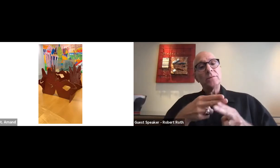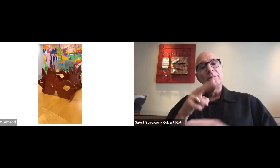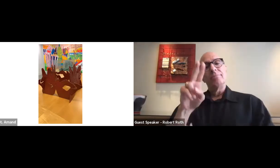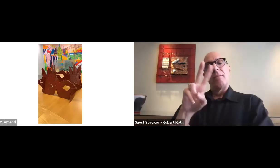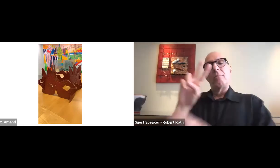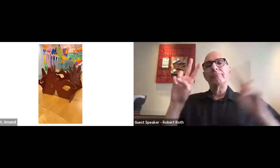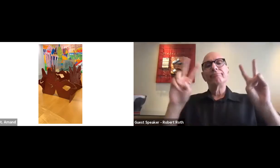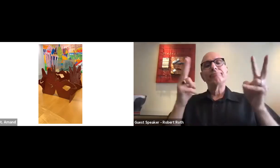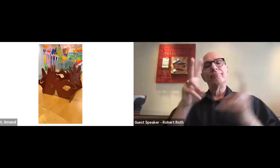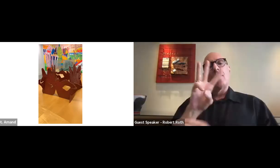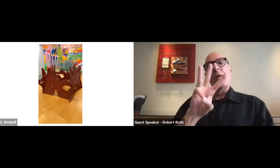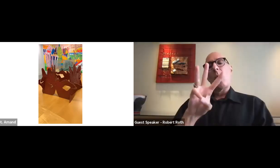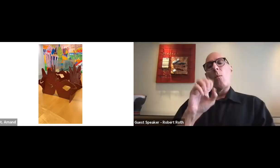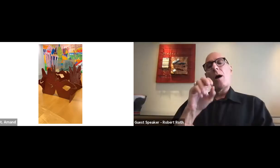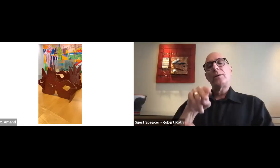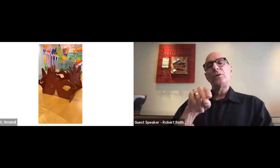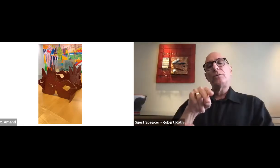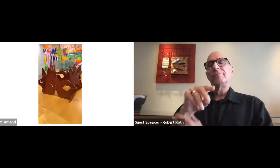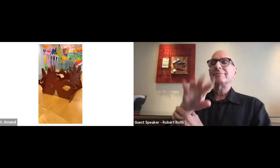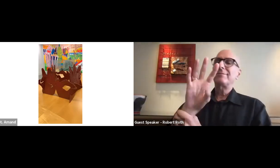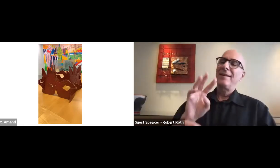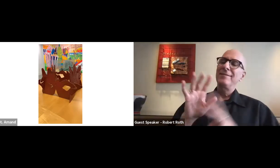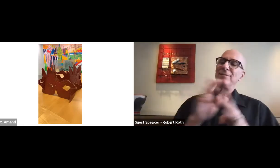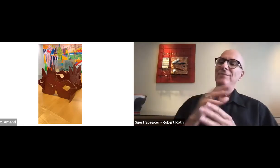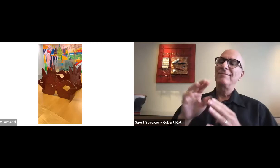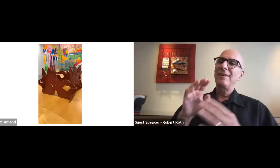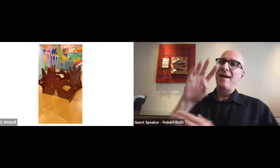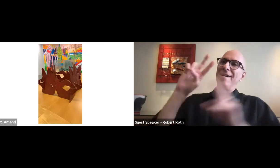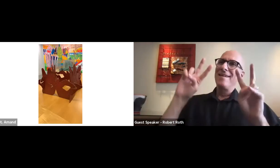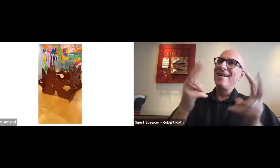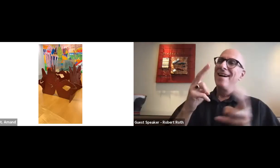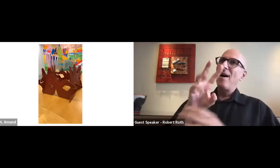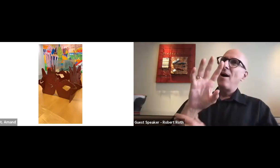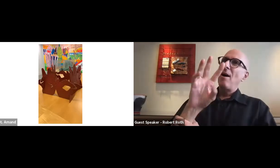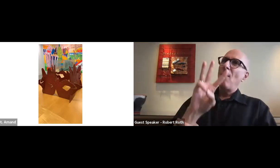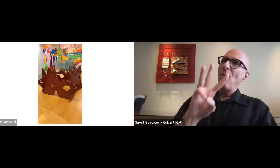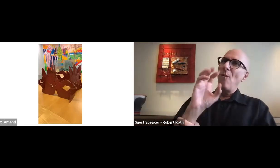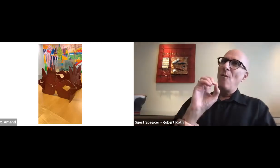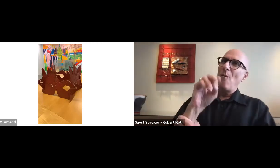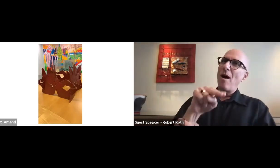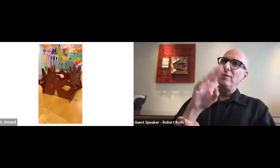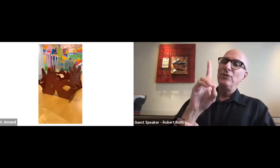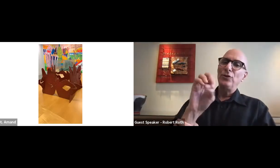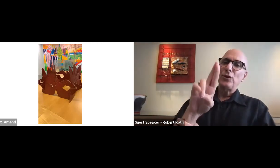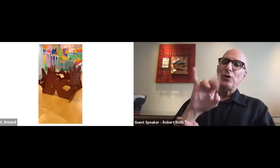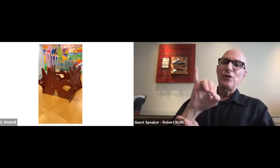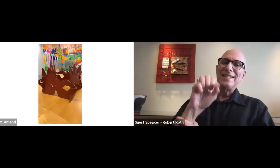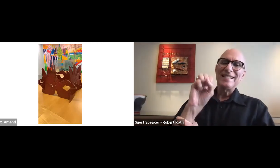you can recognize as Guy's artwork. He had the ability to... what is it called?